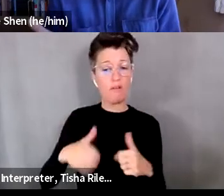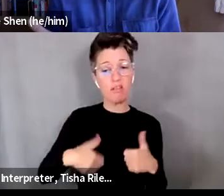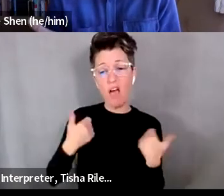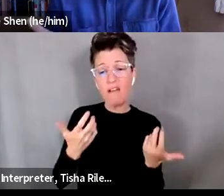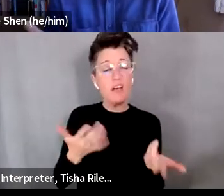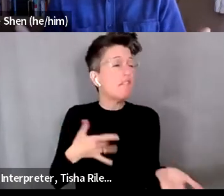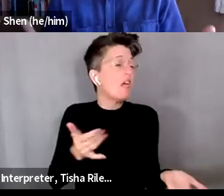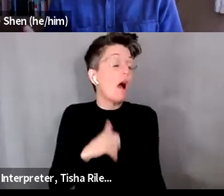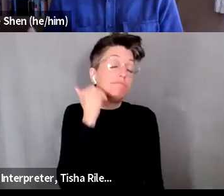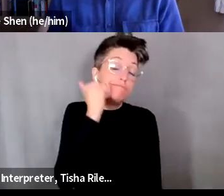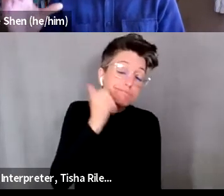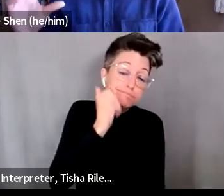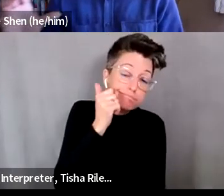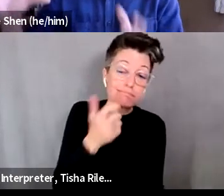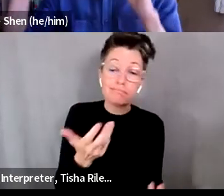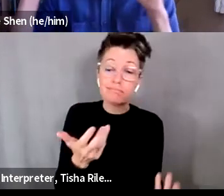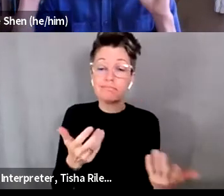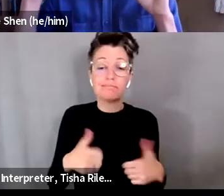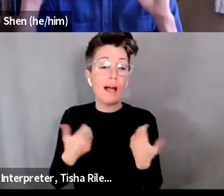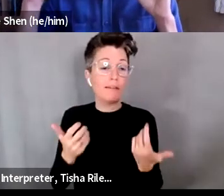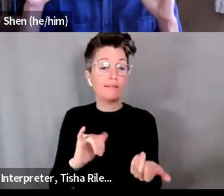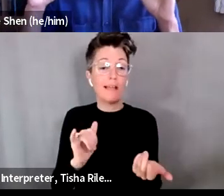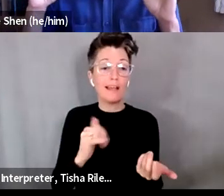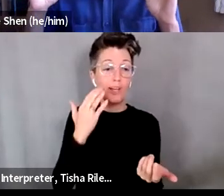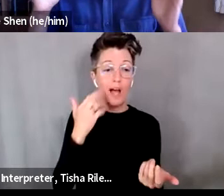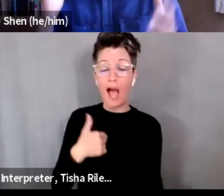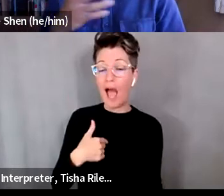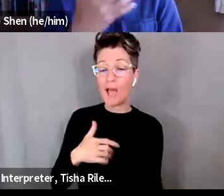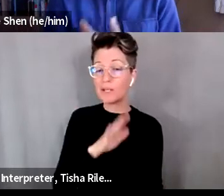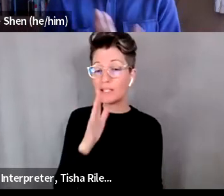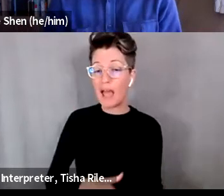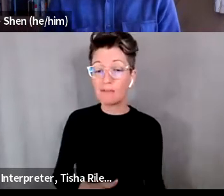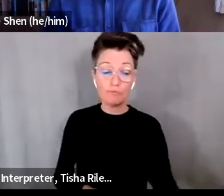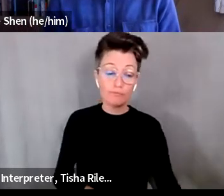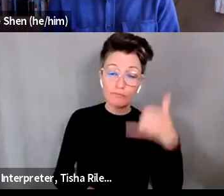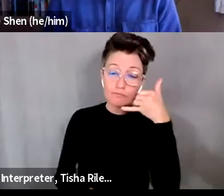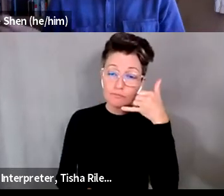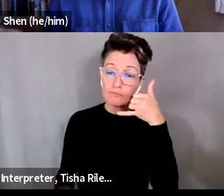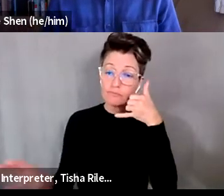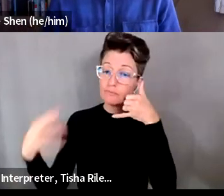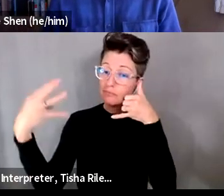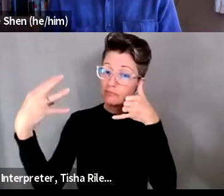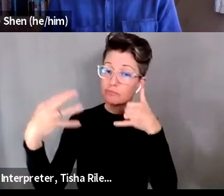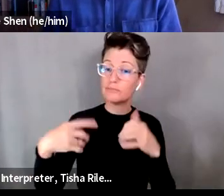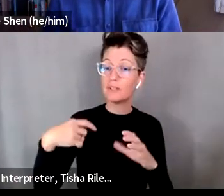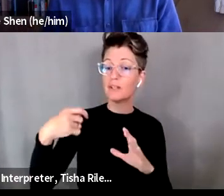that I would never pick up a phone and film myself speaking with my spouse on our deck